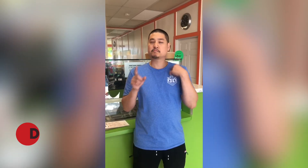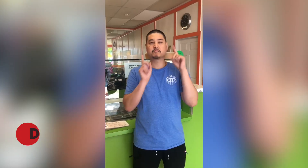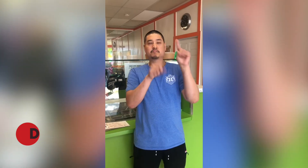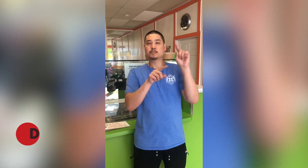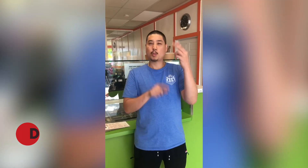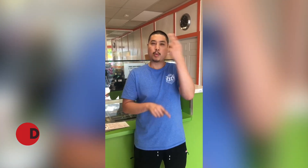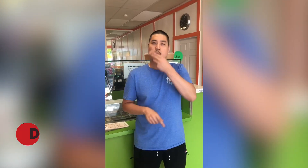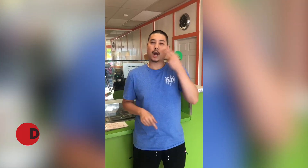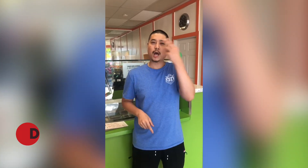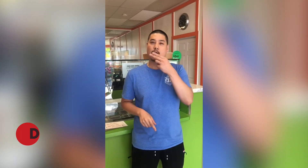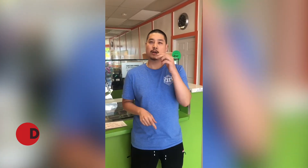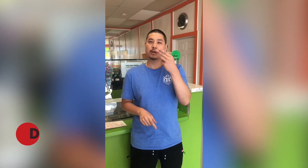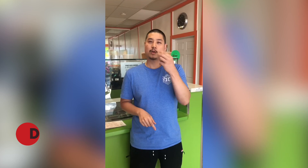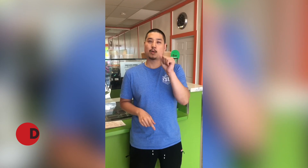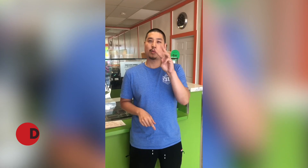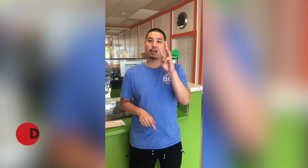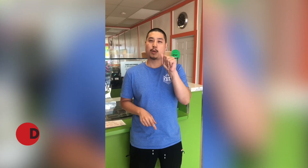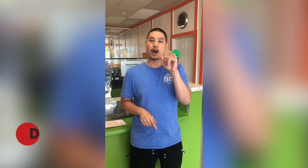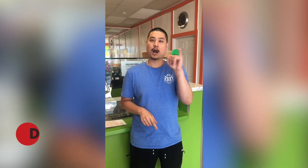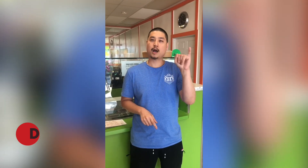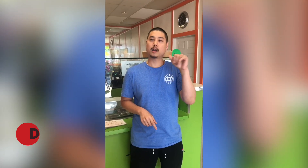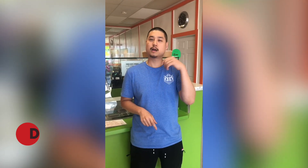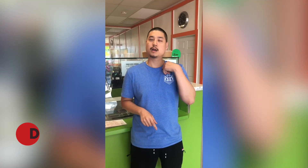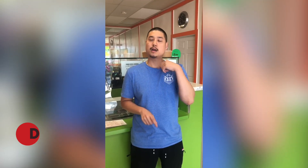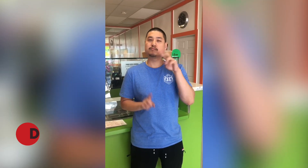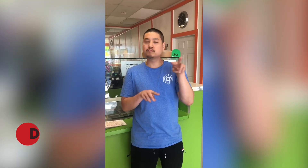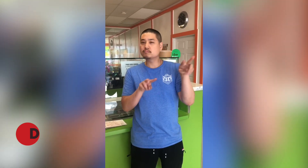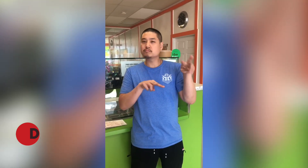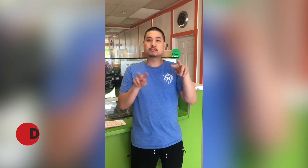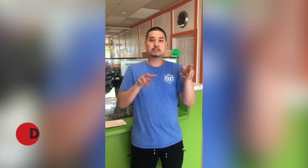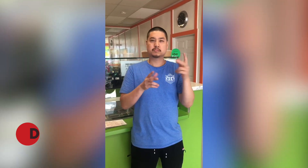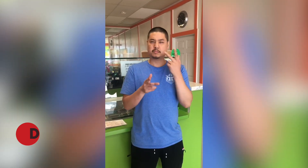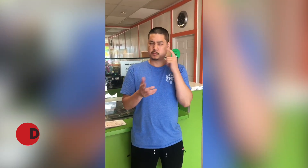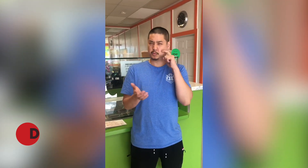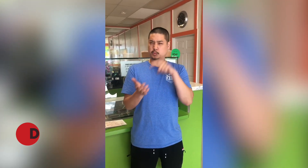I went to Hawaii and noticed there was something new, a bowl.